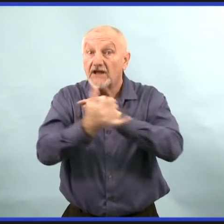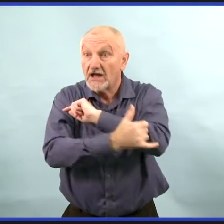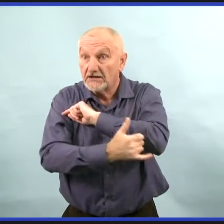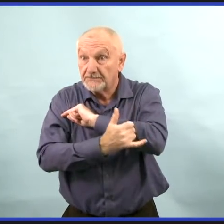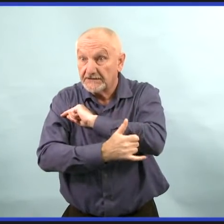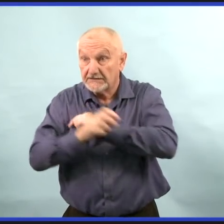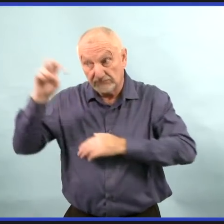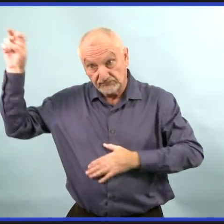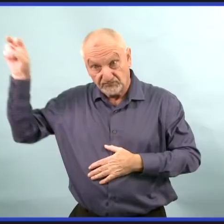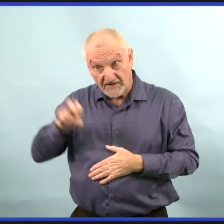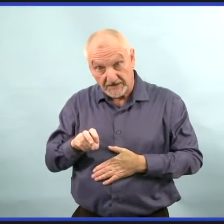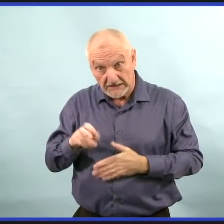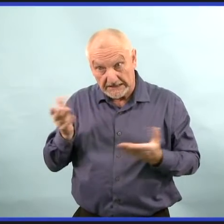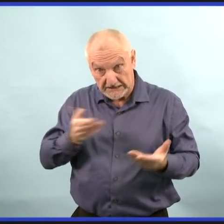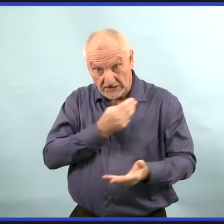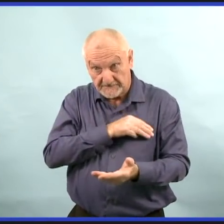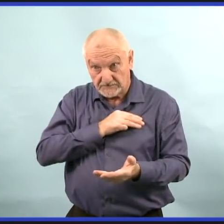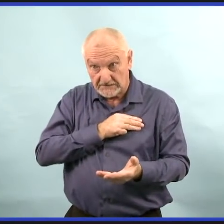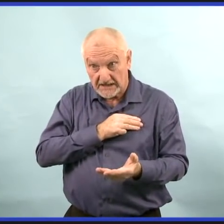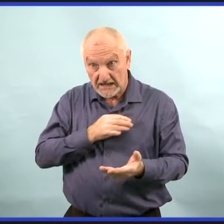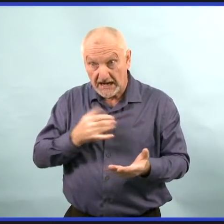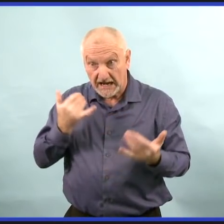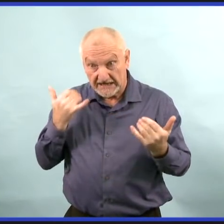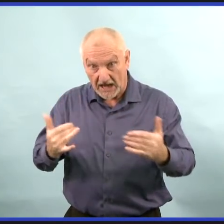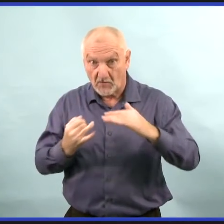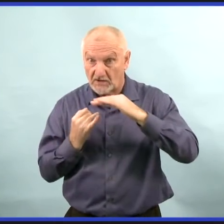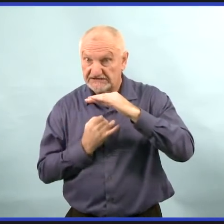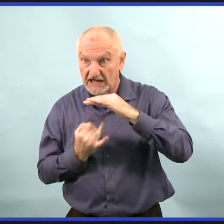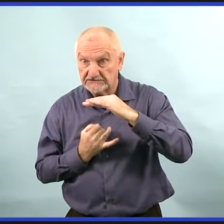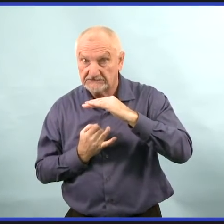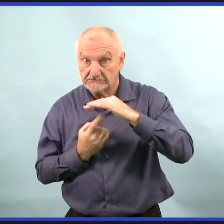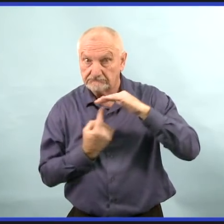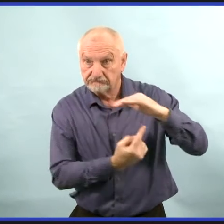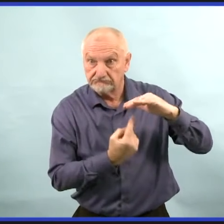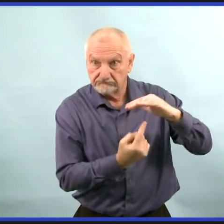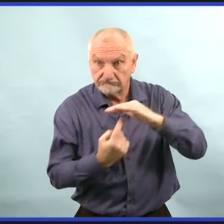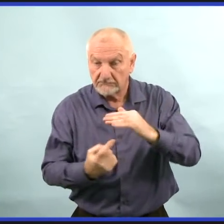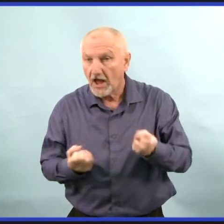so what is i'll leave my camera off am i am i coming across okay now